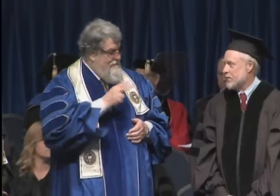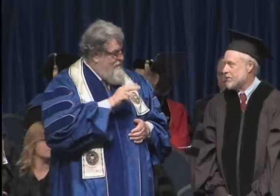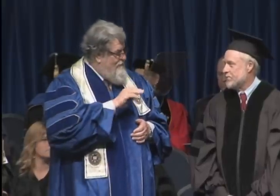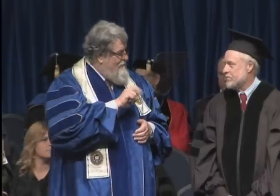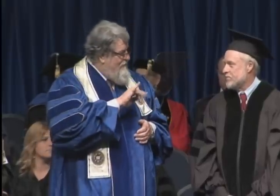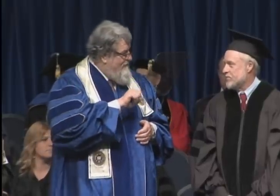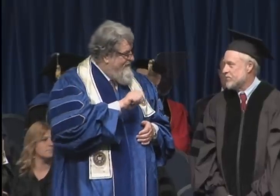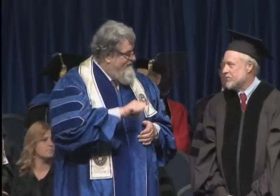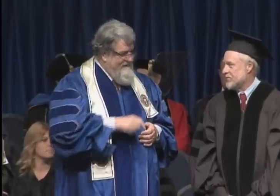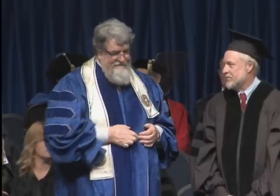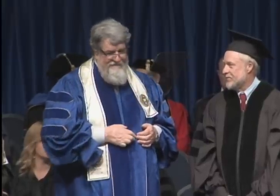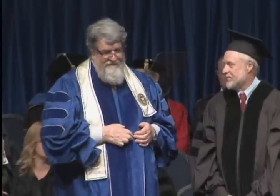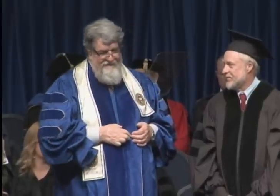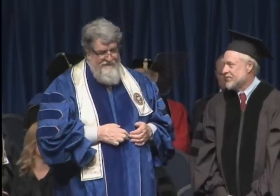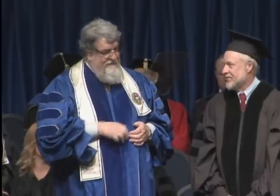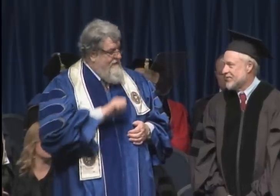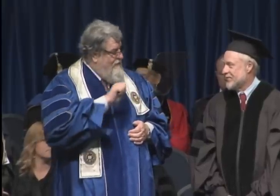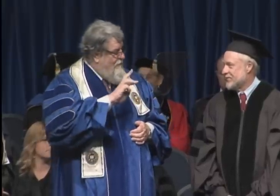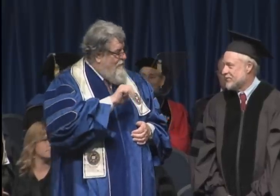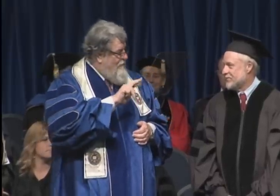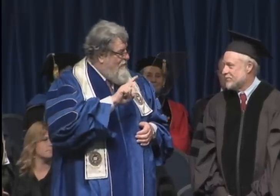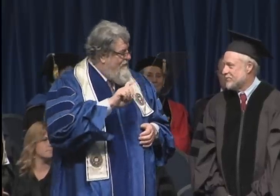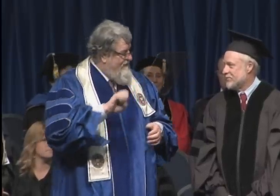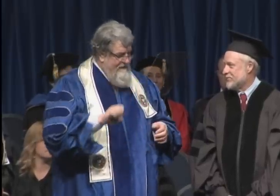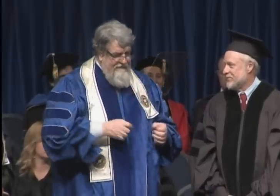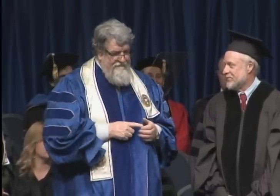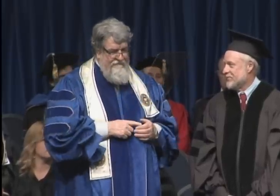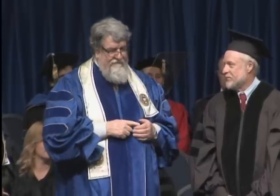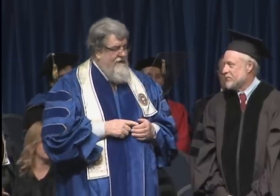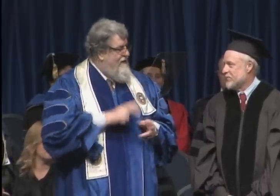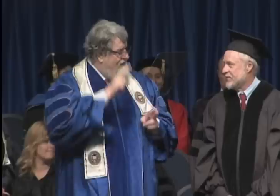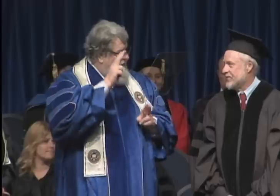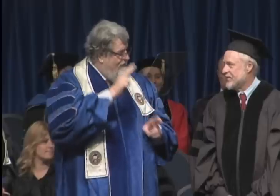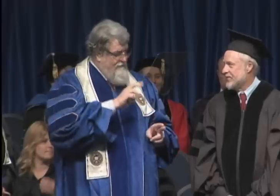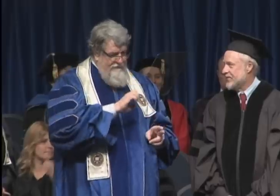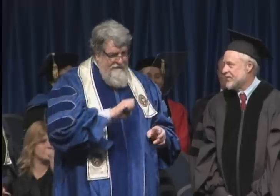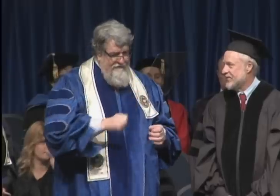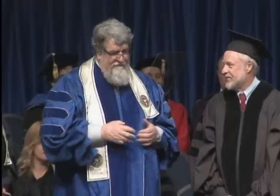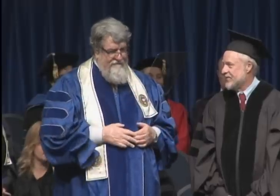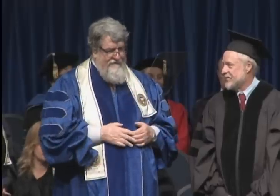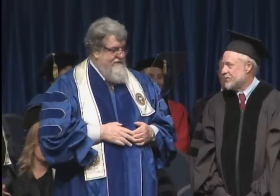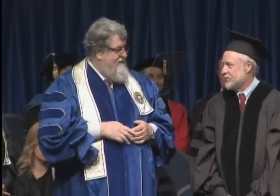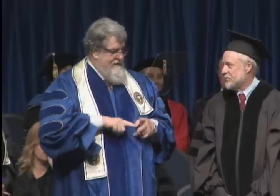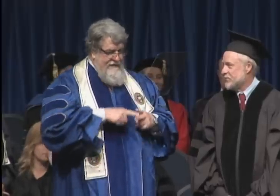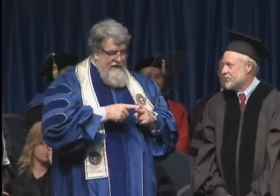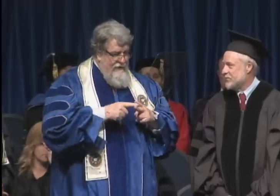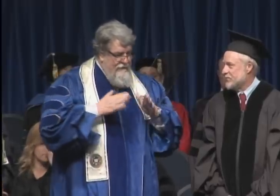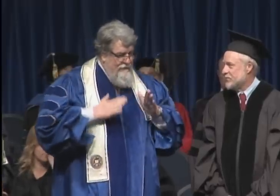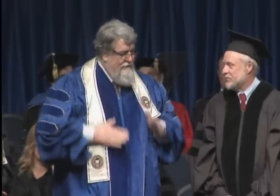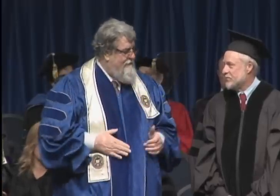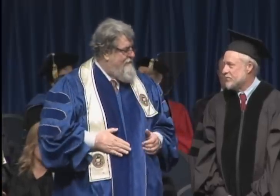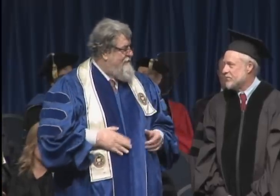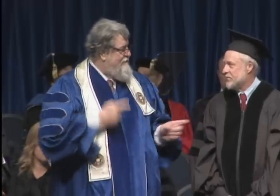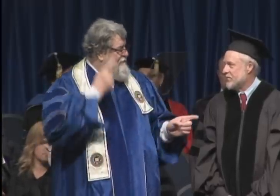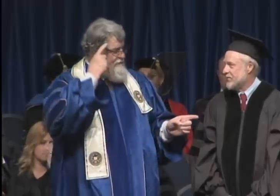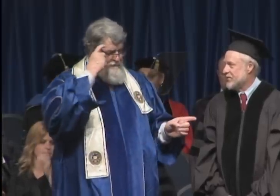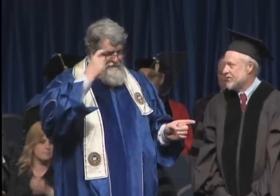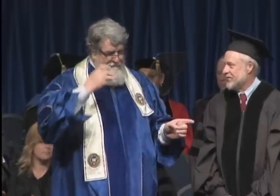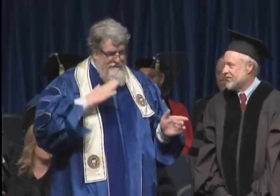Humorist. Awardee. Honoree. Initiator.